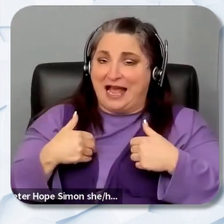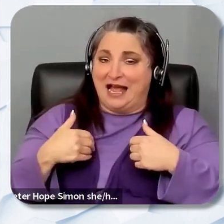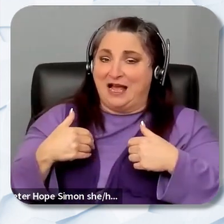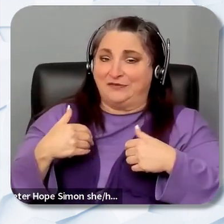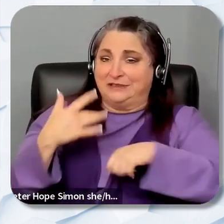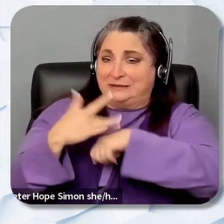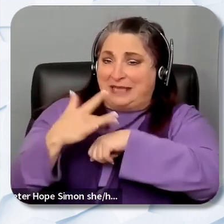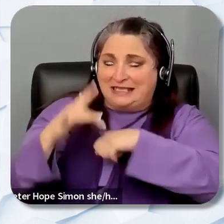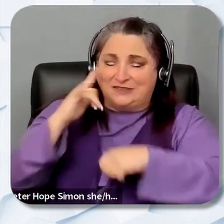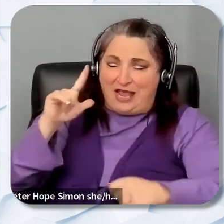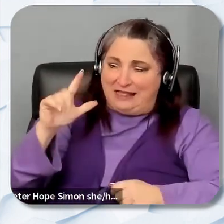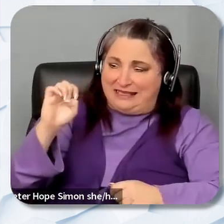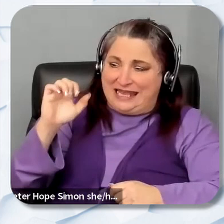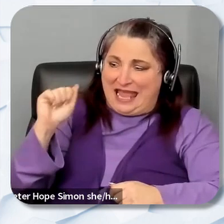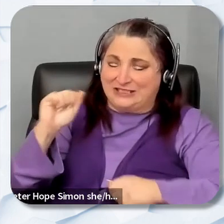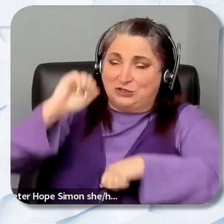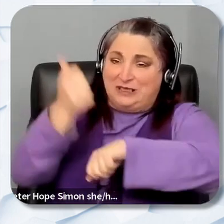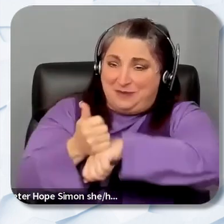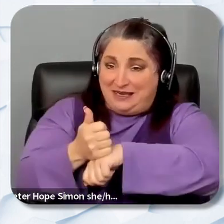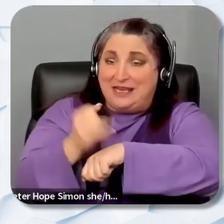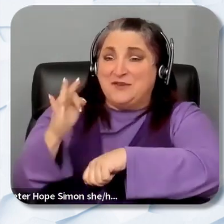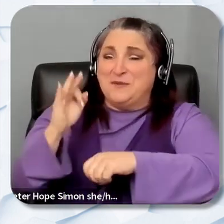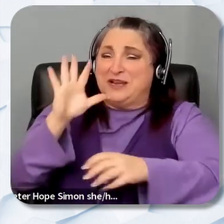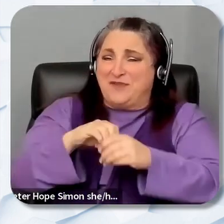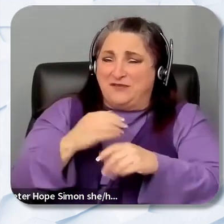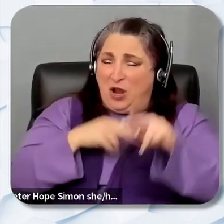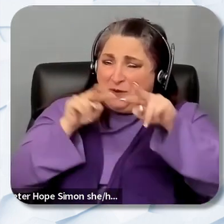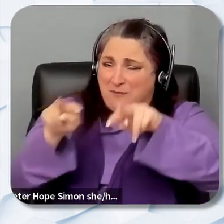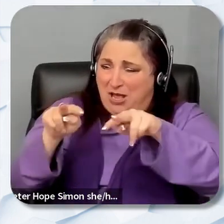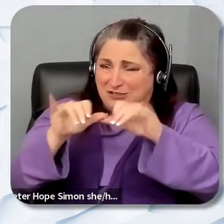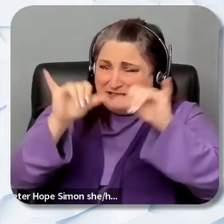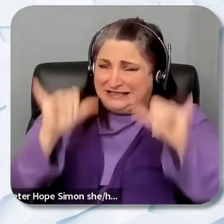again, if you've been around our monitoring system a little while, you know, we used to